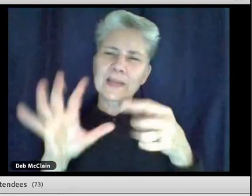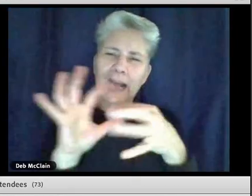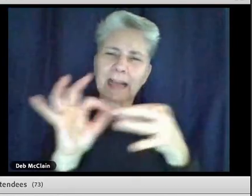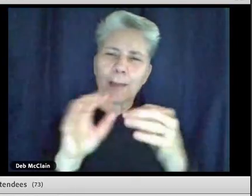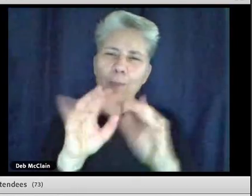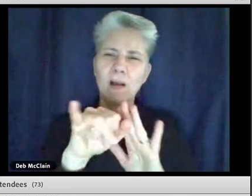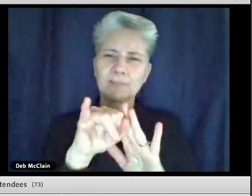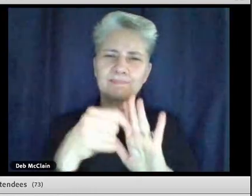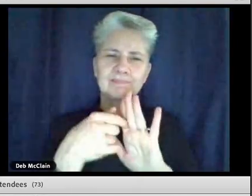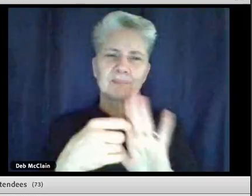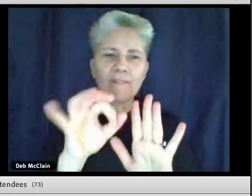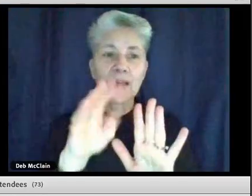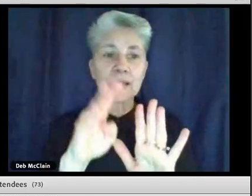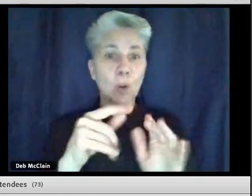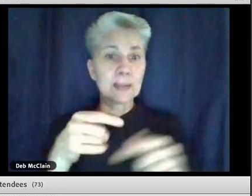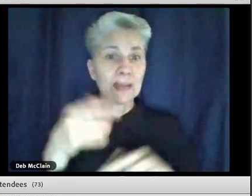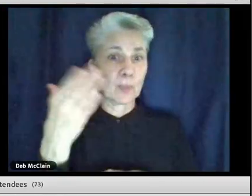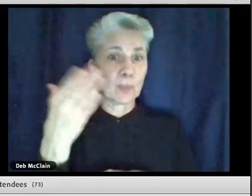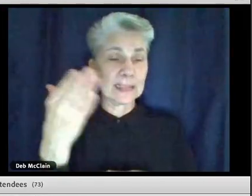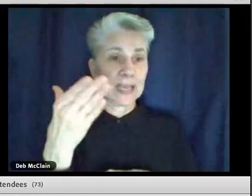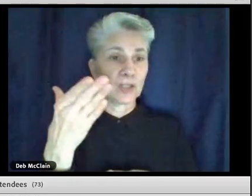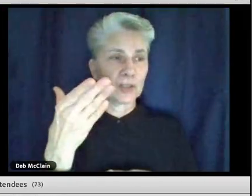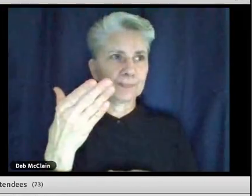Okay. All right. So this was a claim on Facebook,